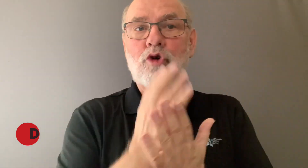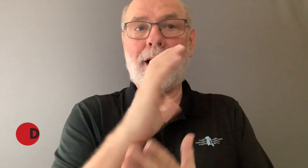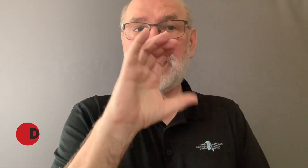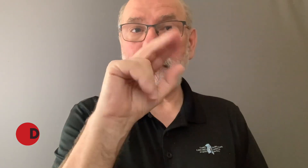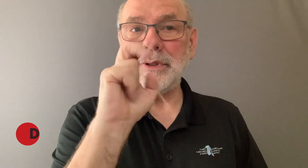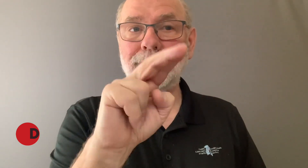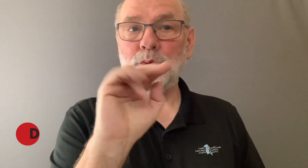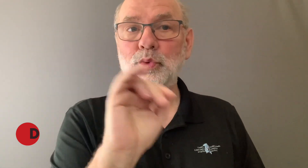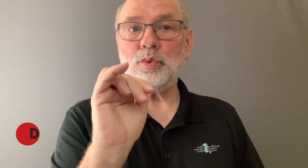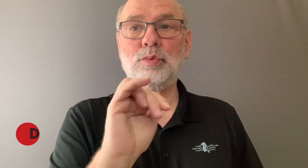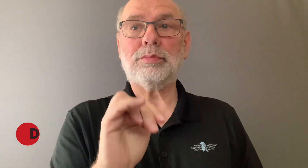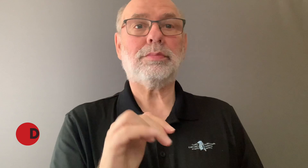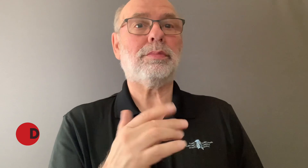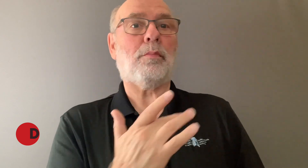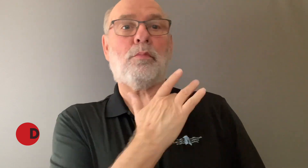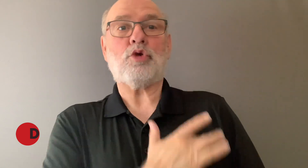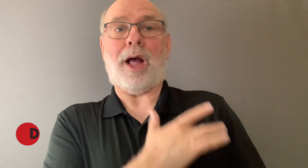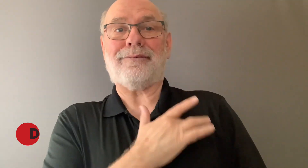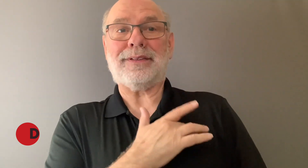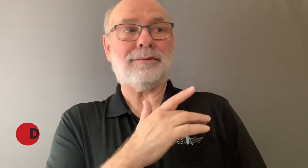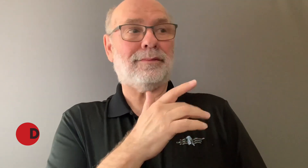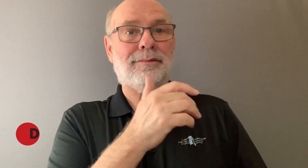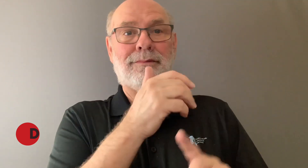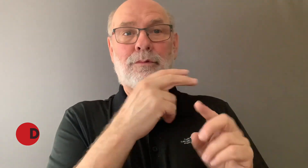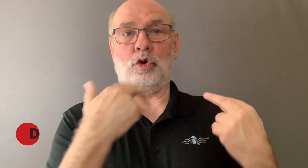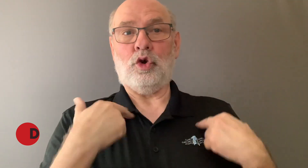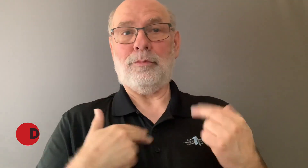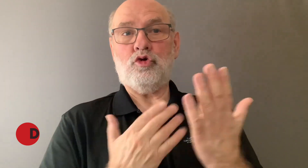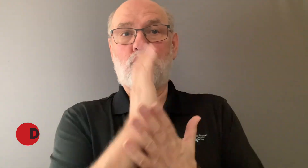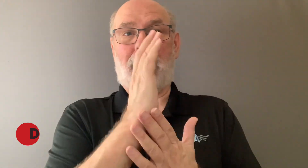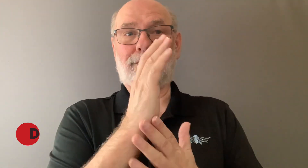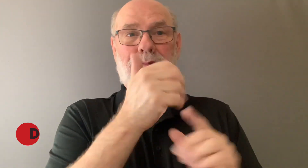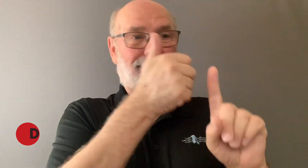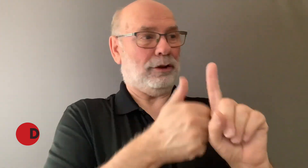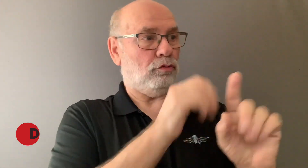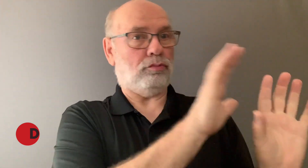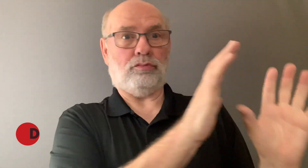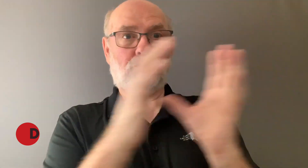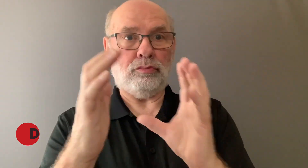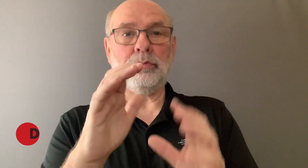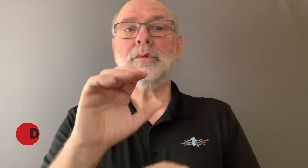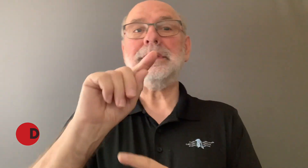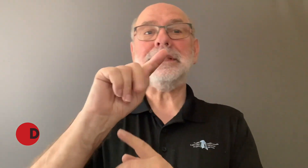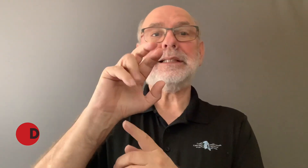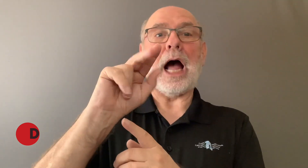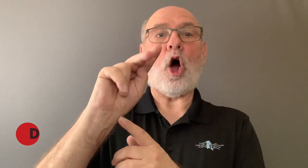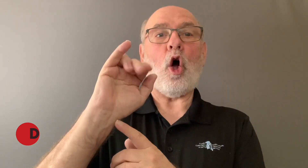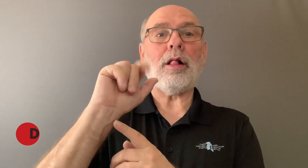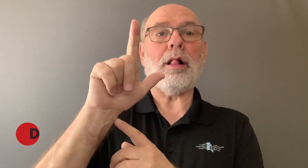the Canadian Human Rights Commission, provincial human rights,